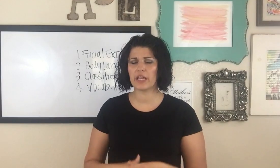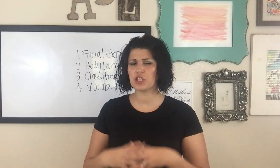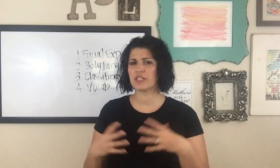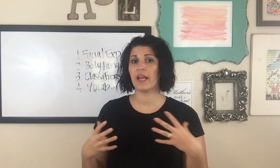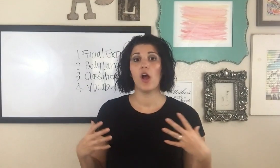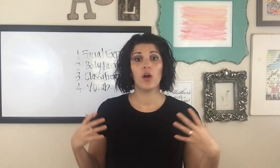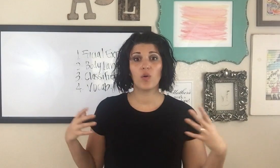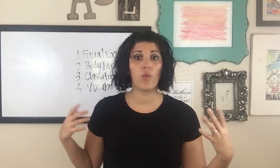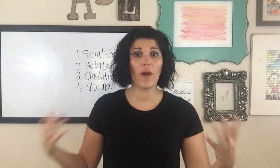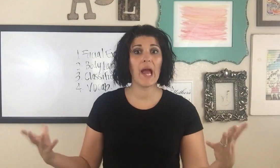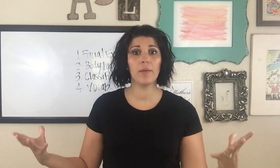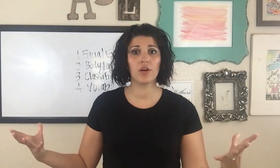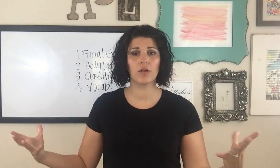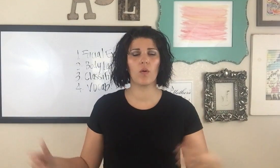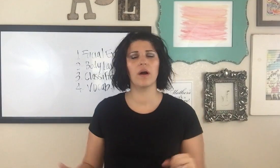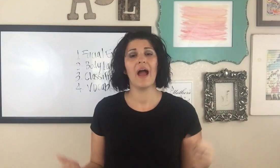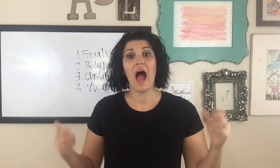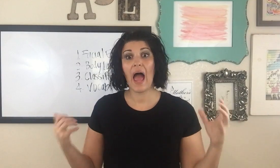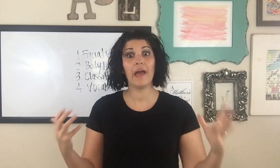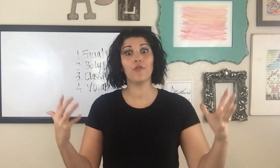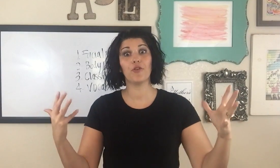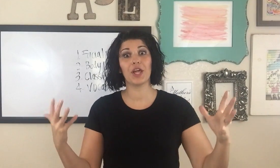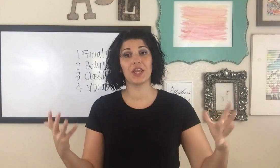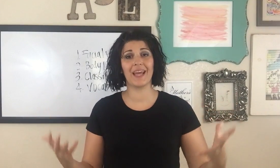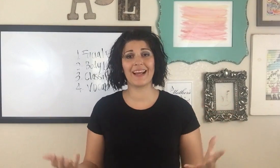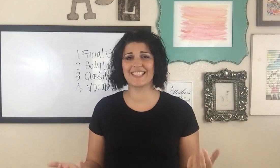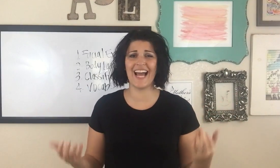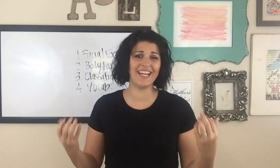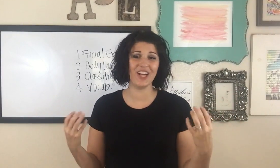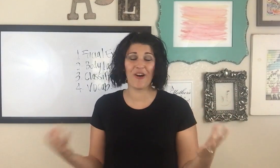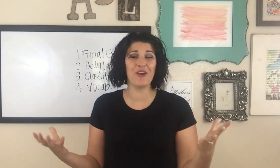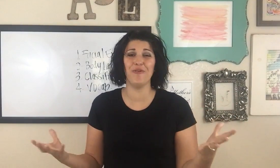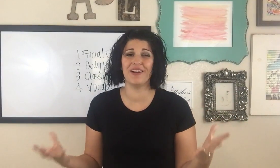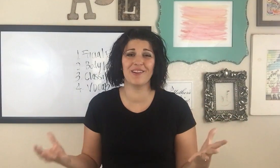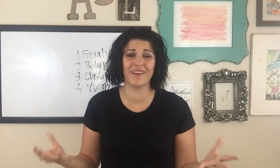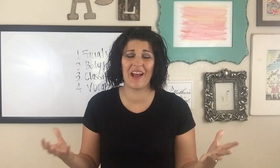You can't just say everything cause I know you want to learn